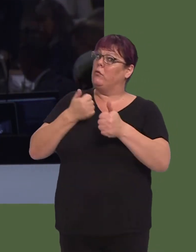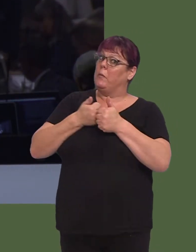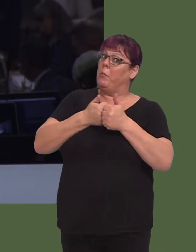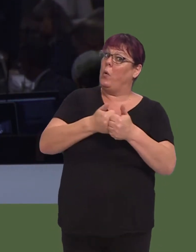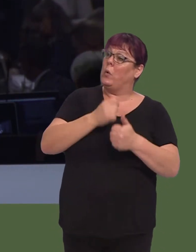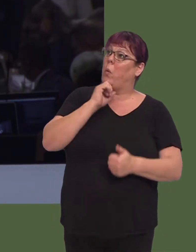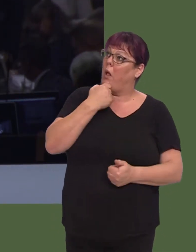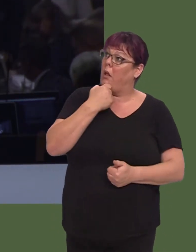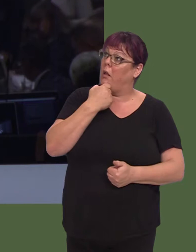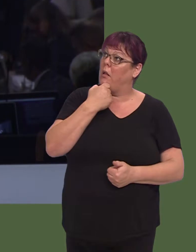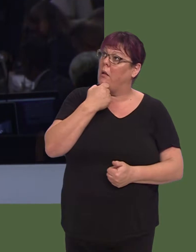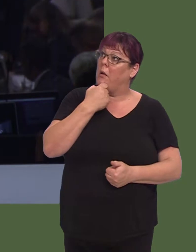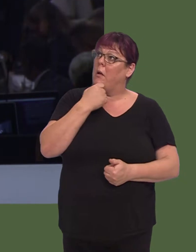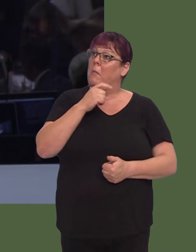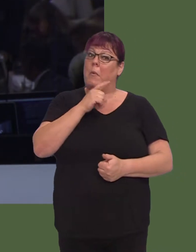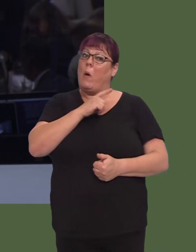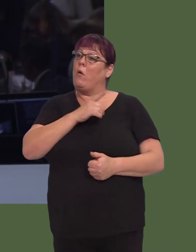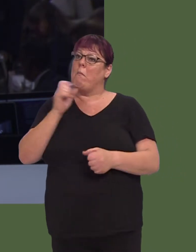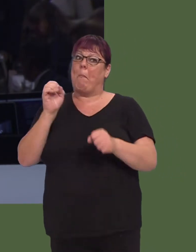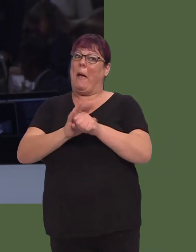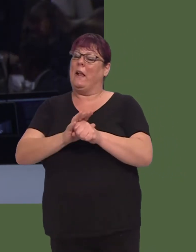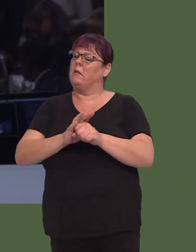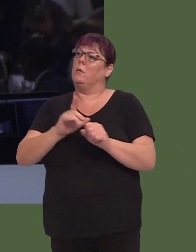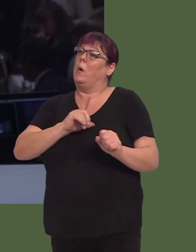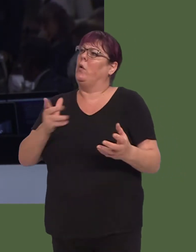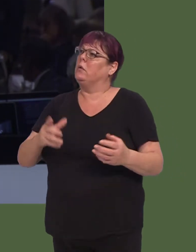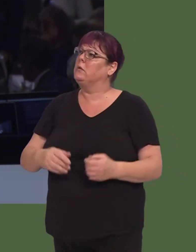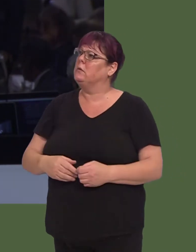how long you're going to continue trying to regulate the misery instead of banning it outright.